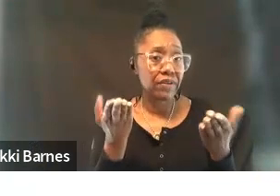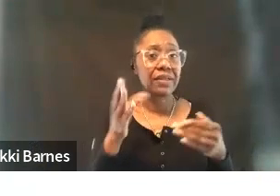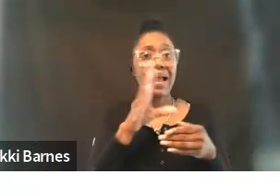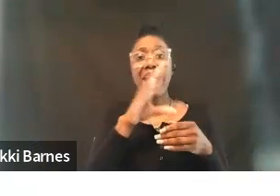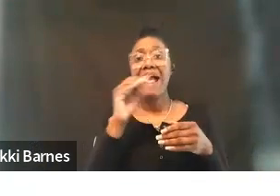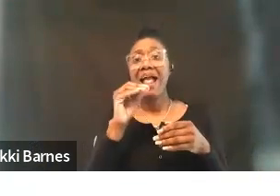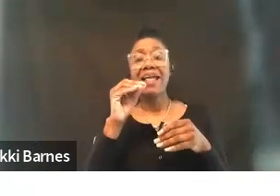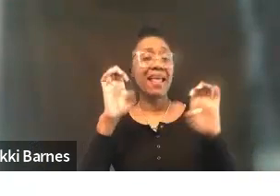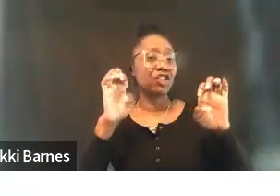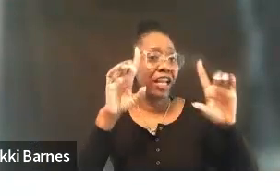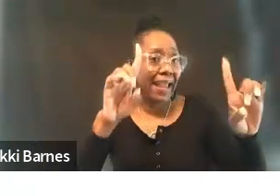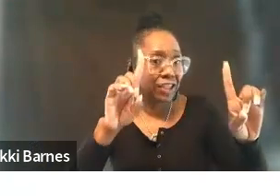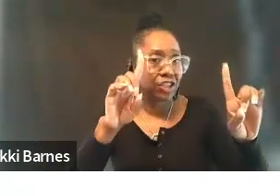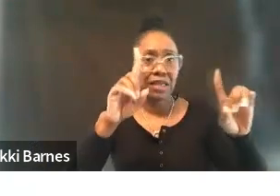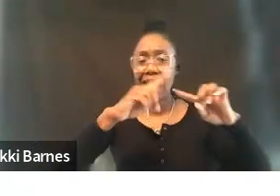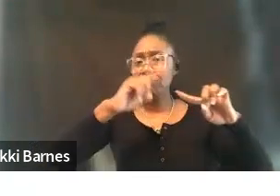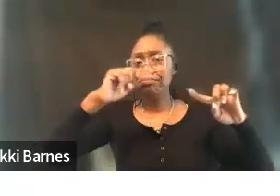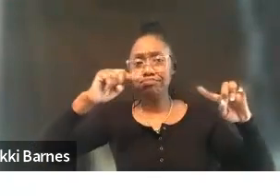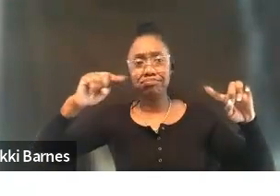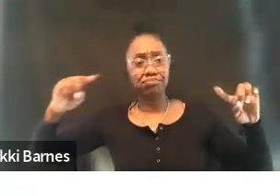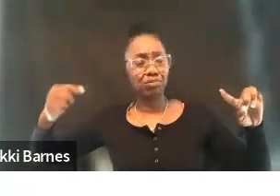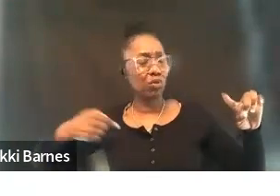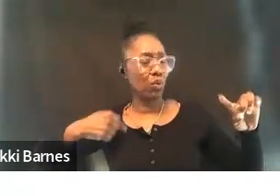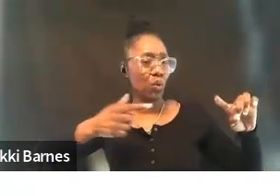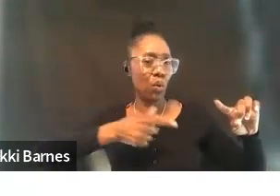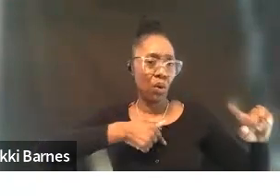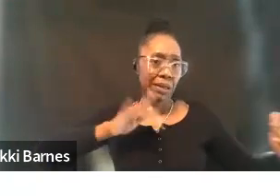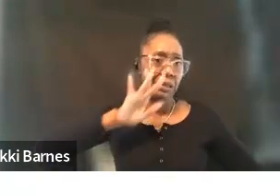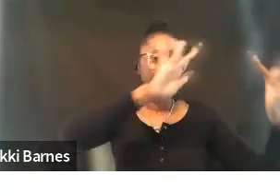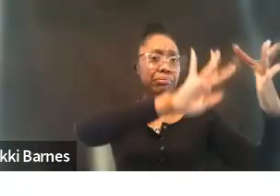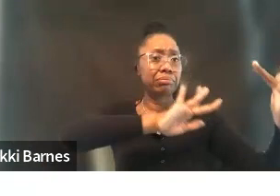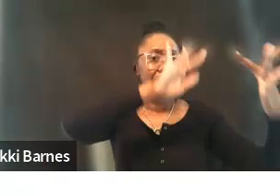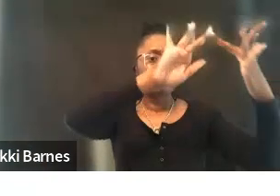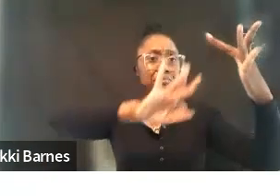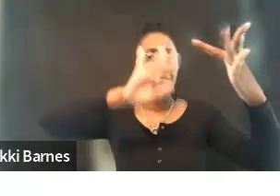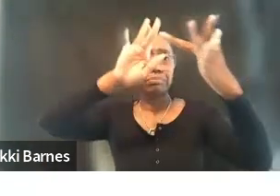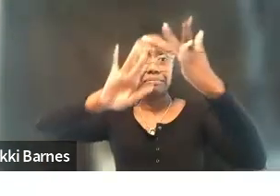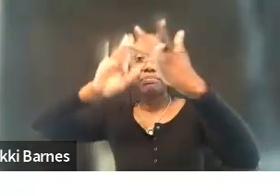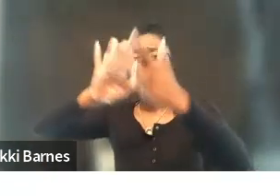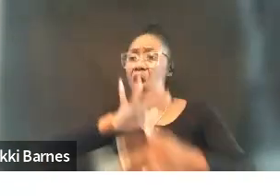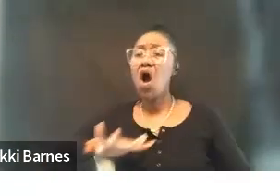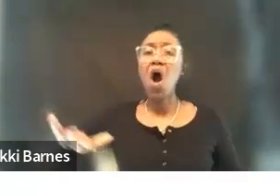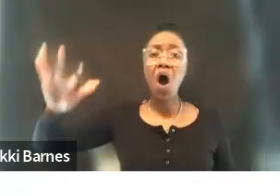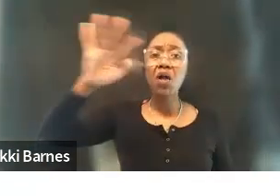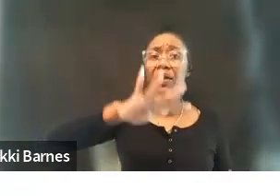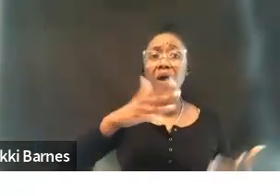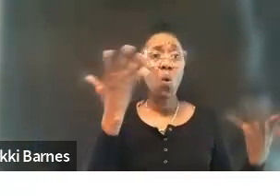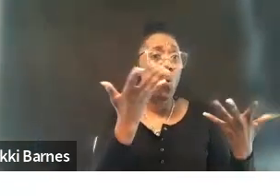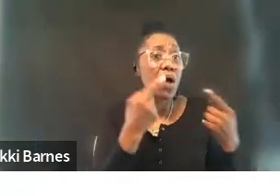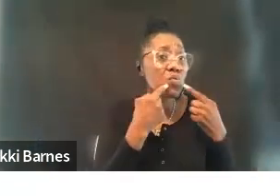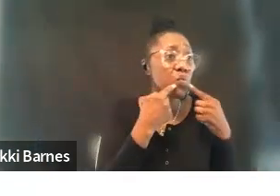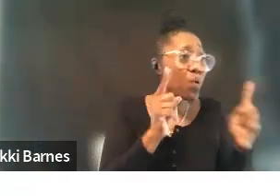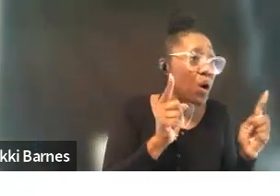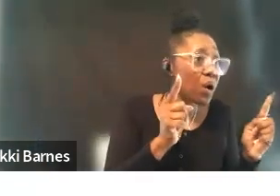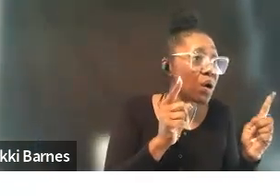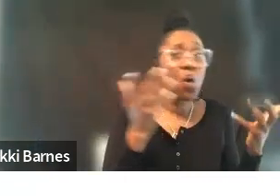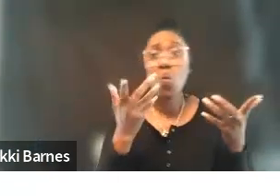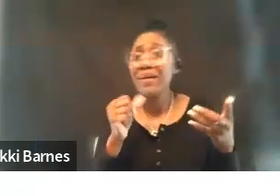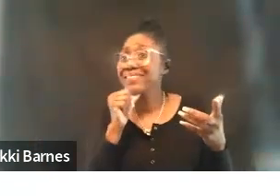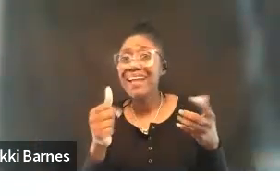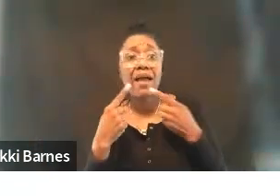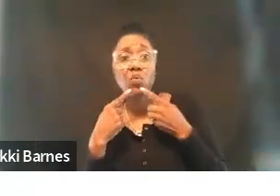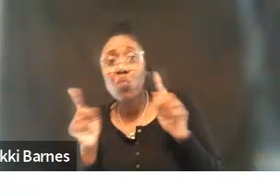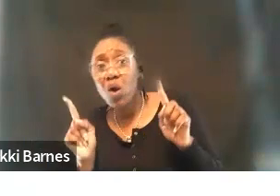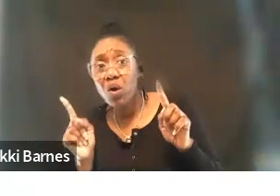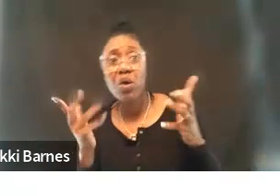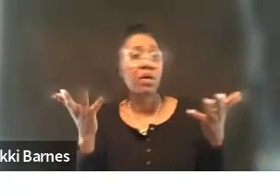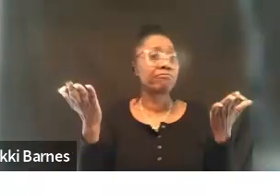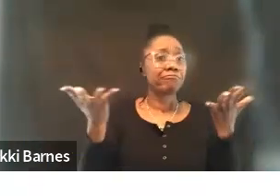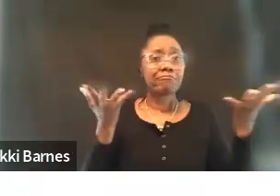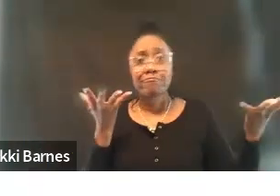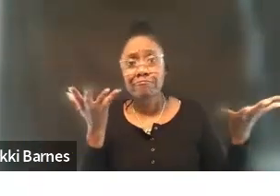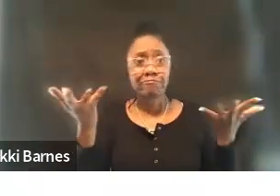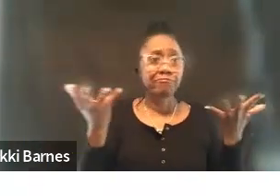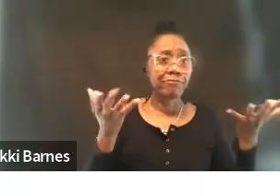So we really reached out to ask people. What is working and what is not working? And so we did that through some collaborative work sessions and feedback sessions.